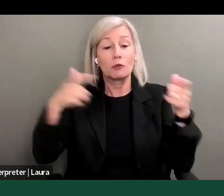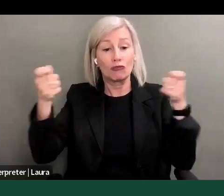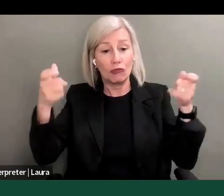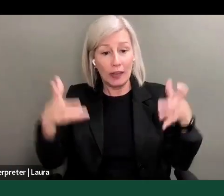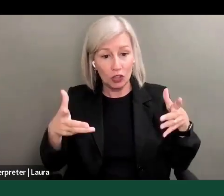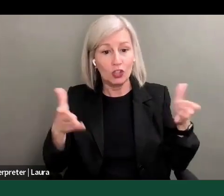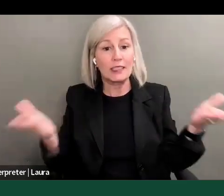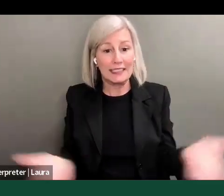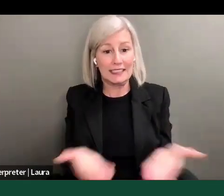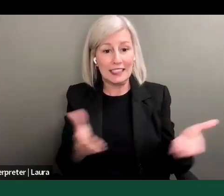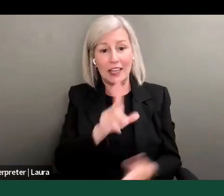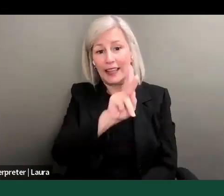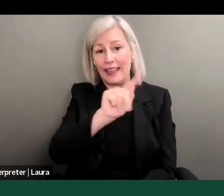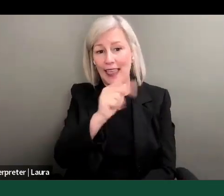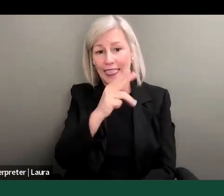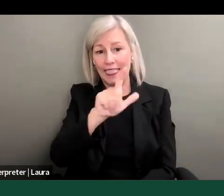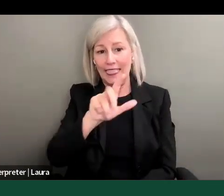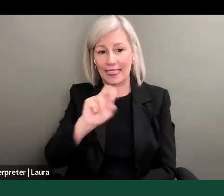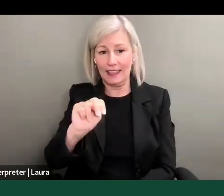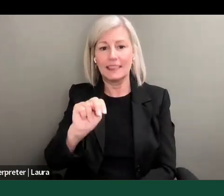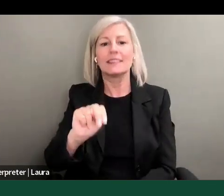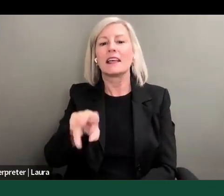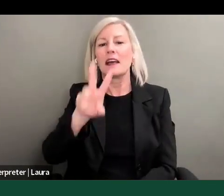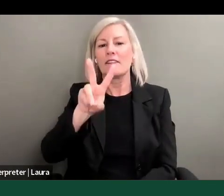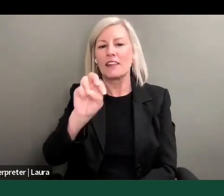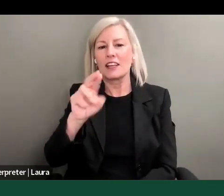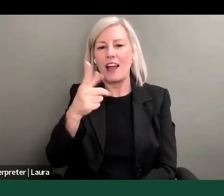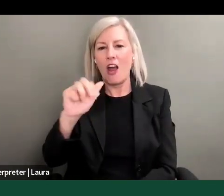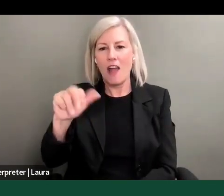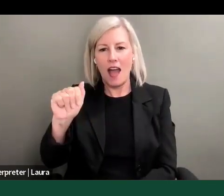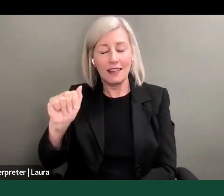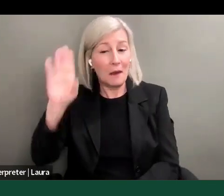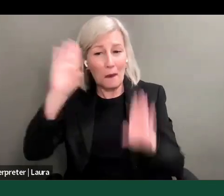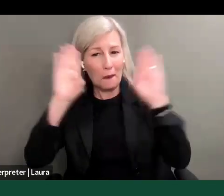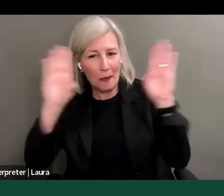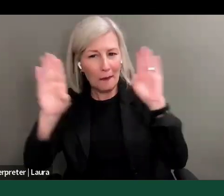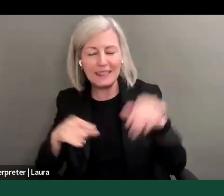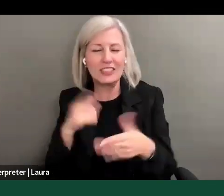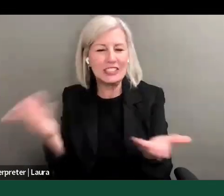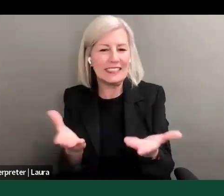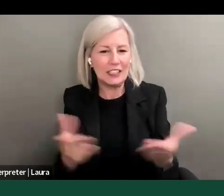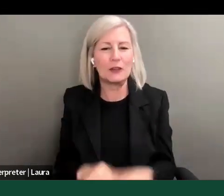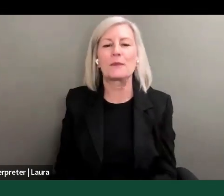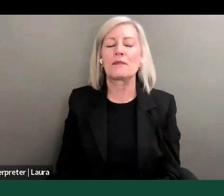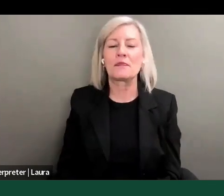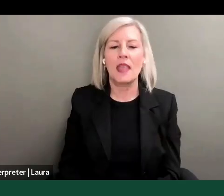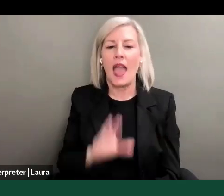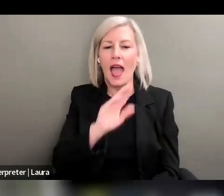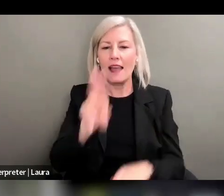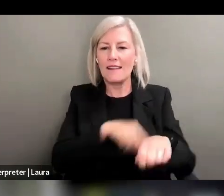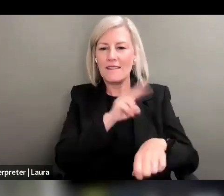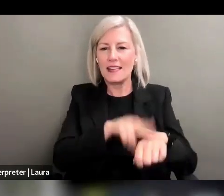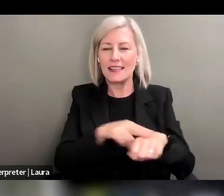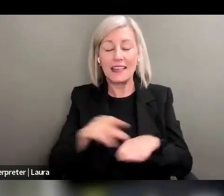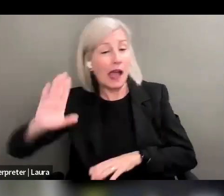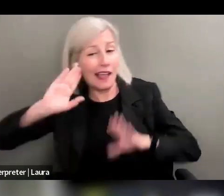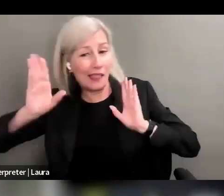here, Kathy Vergara. Hi, Kathy. She's in the group. And then of course Hi